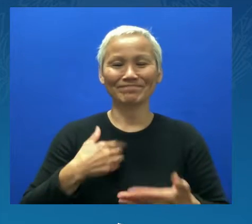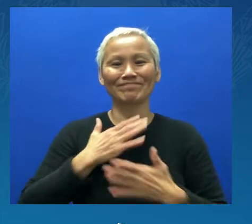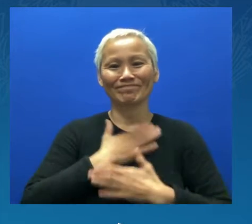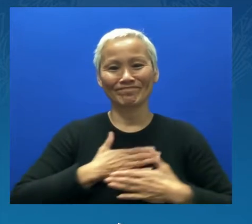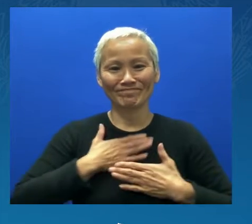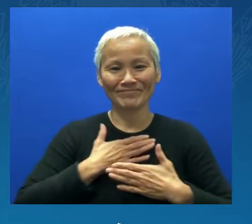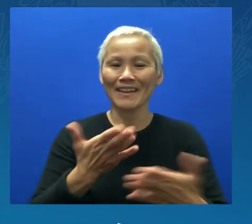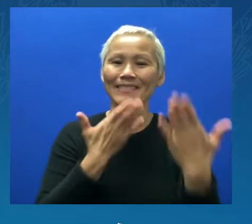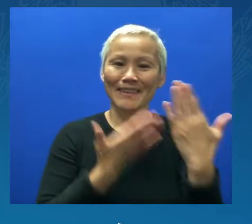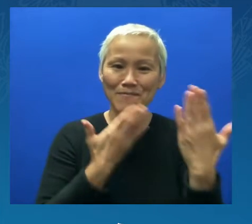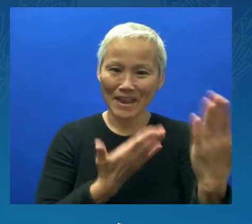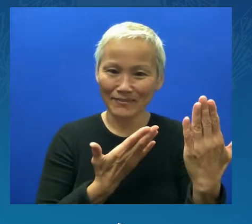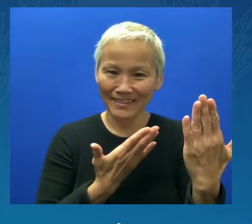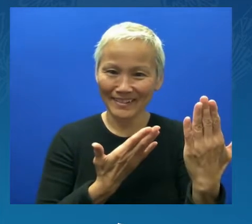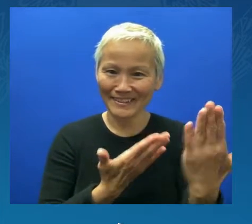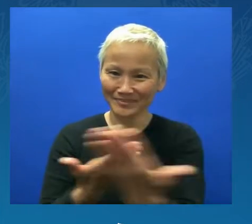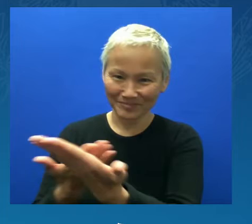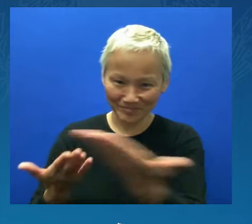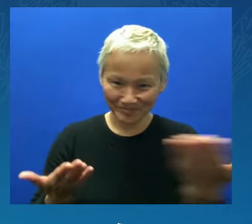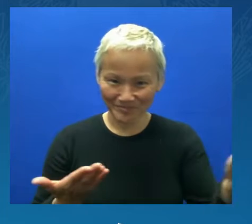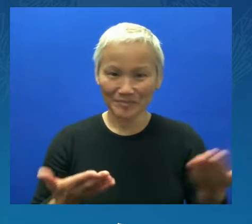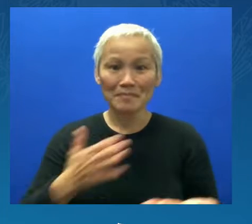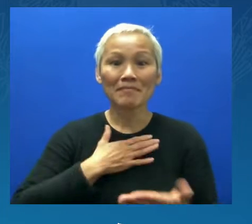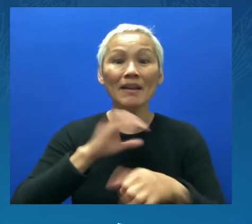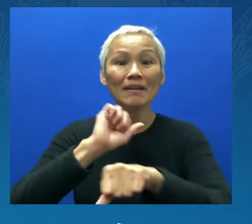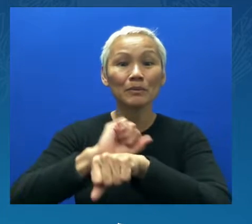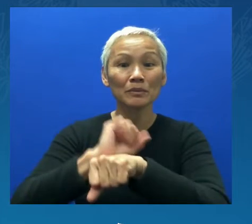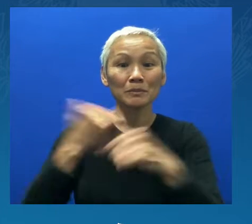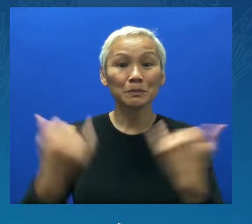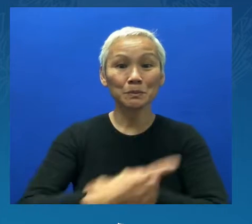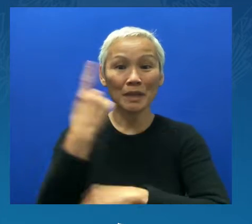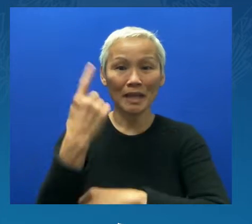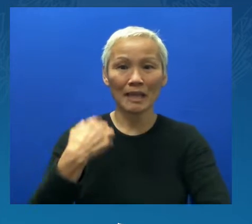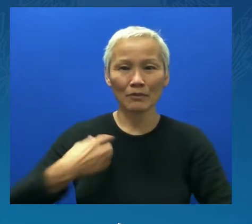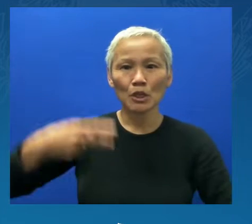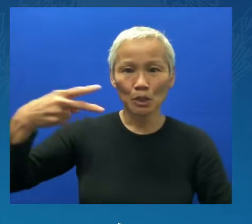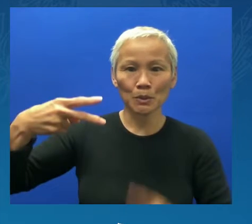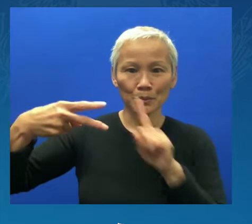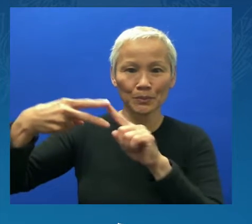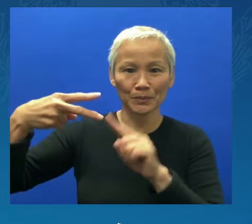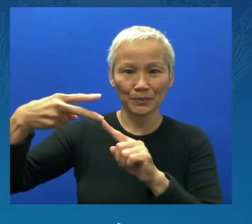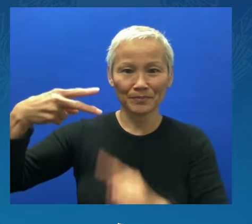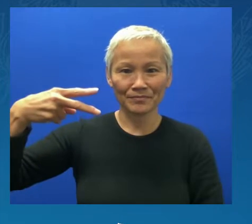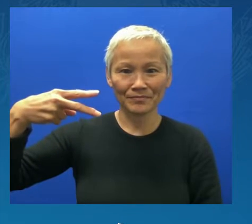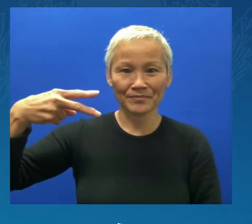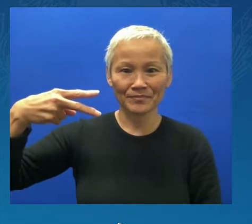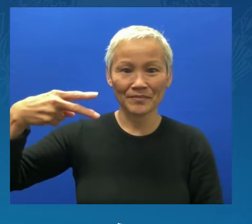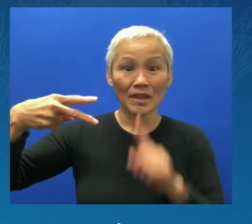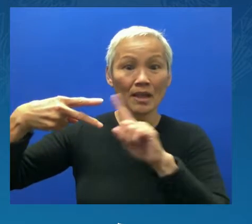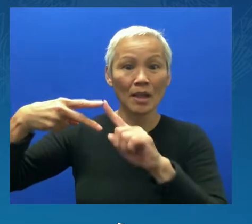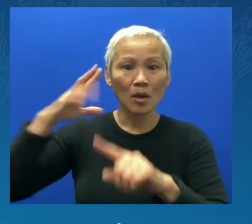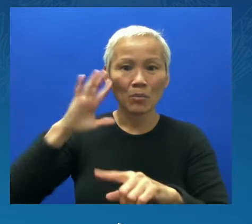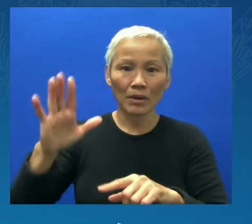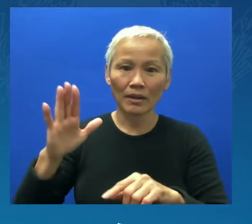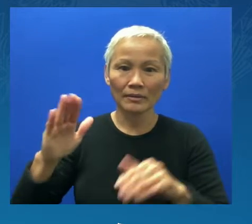So my job today is twofold, is to make key introductions. And I'd like to end some introductory remarks